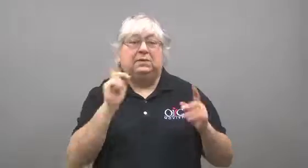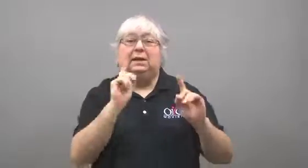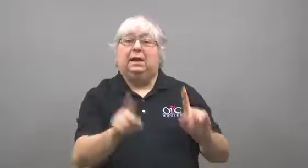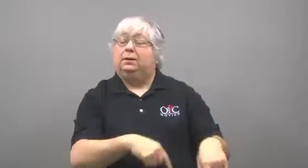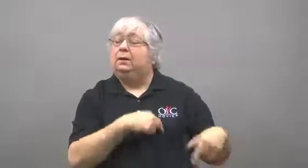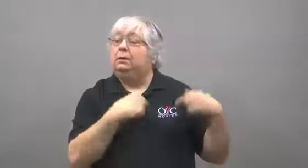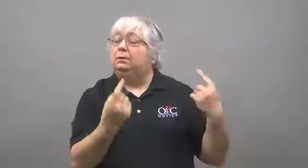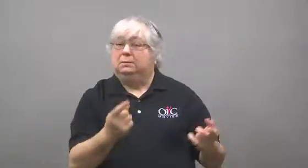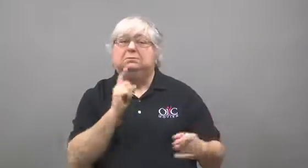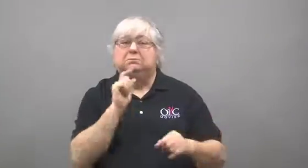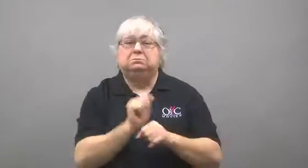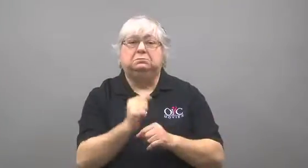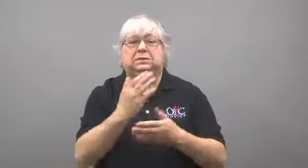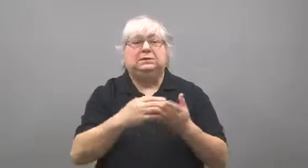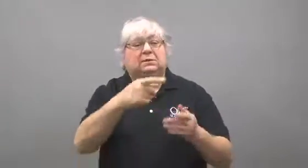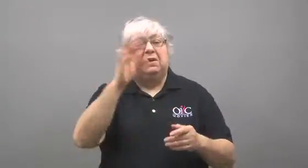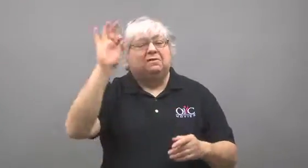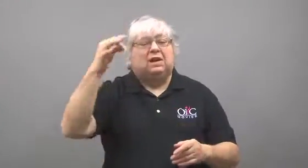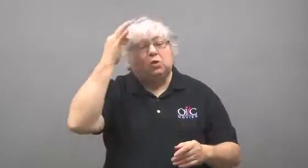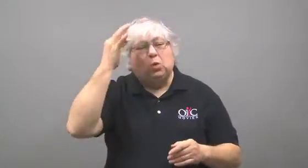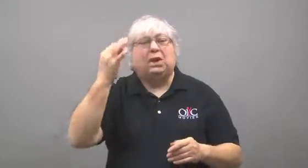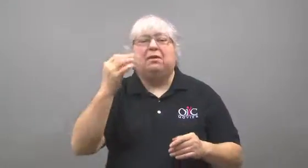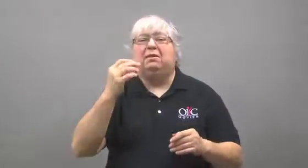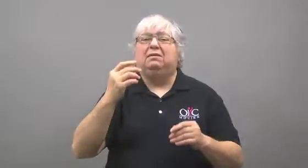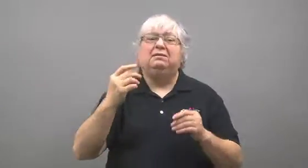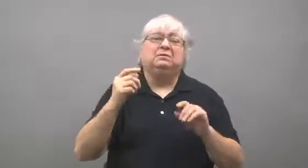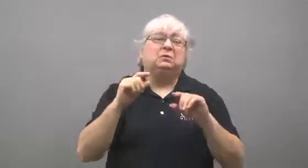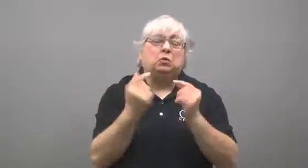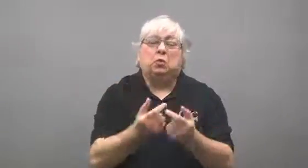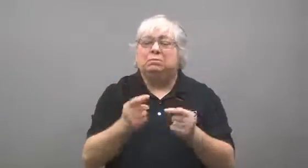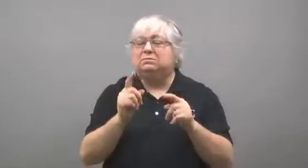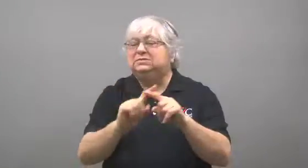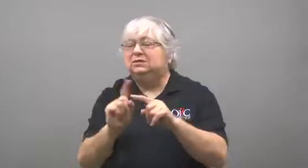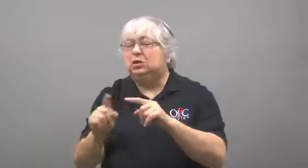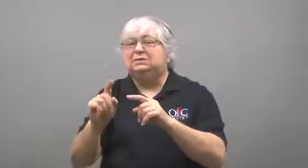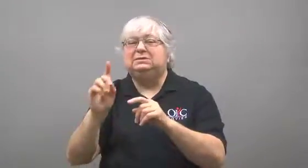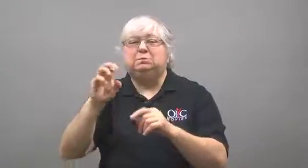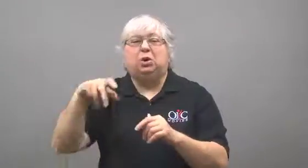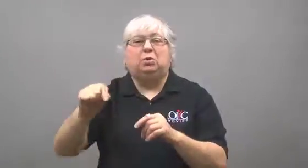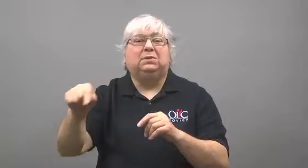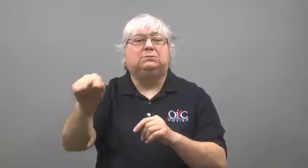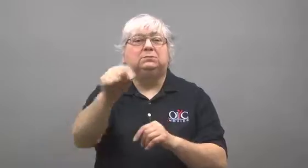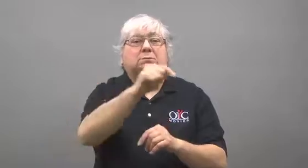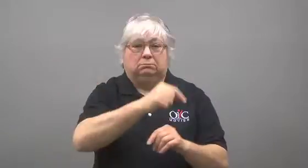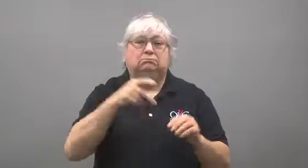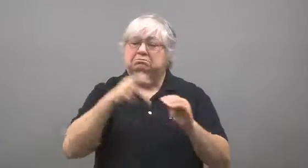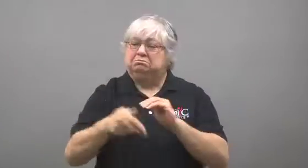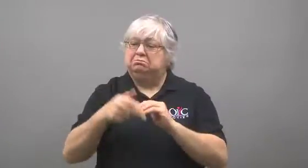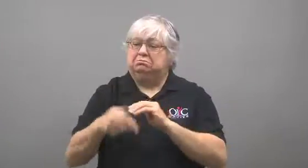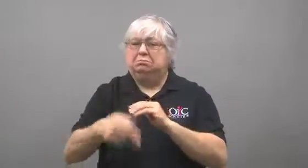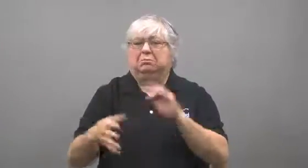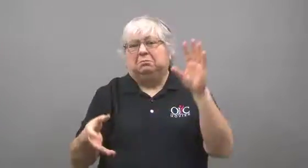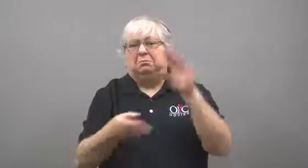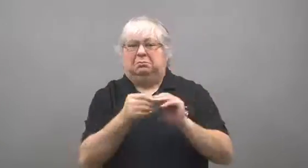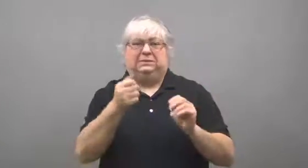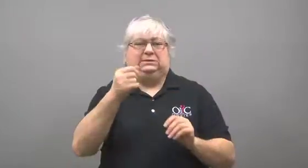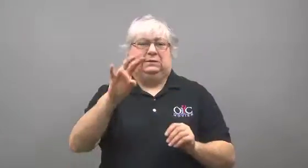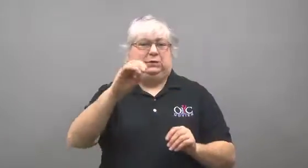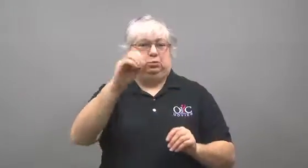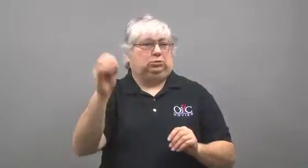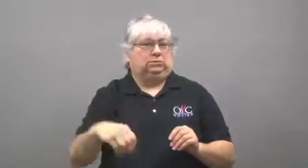So far, federal agencies have cut emissions by a total of 17 percent.